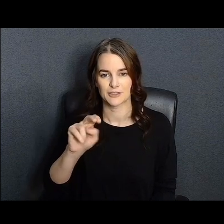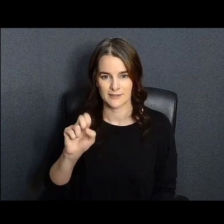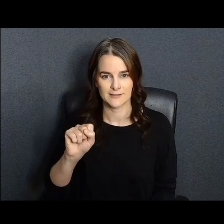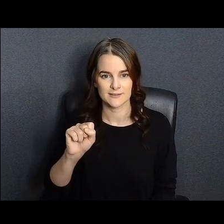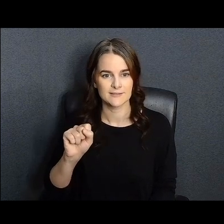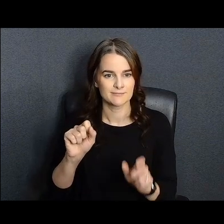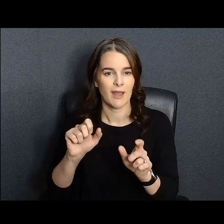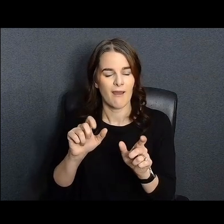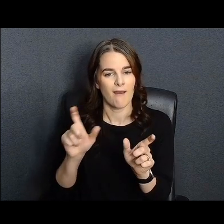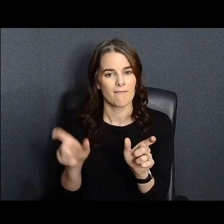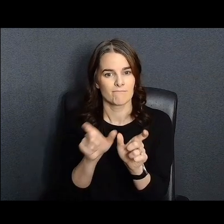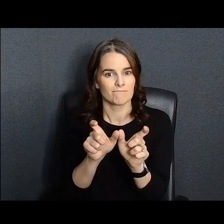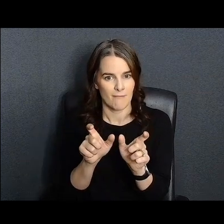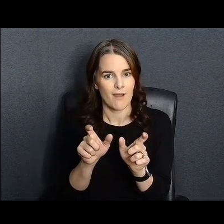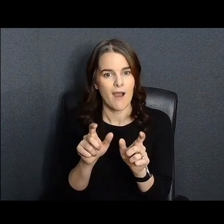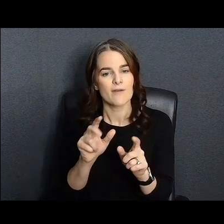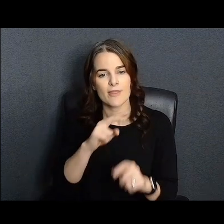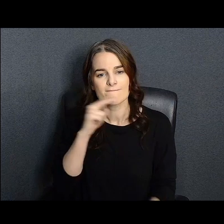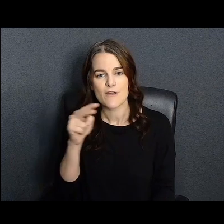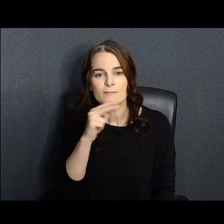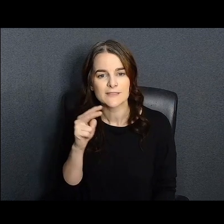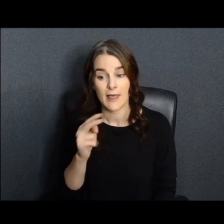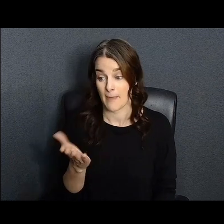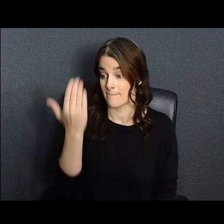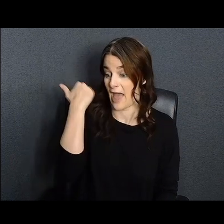the past tense is in its own little spot right here.